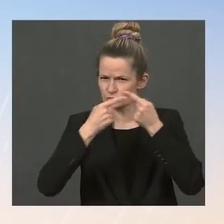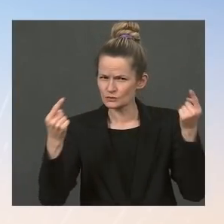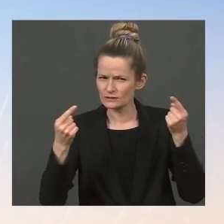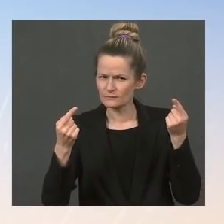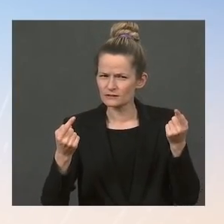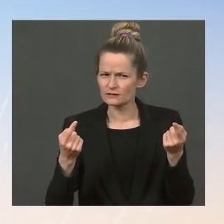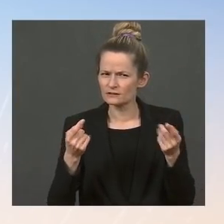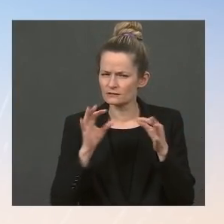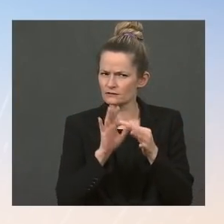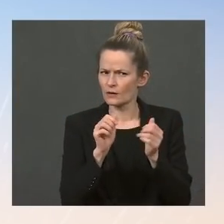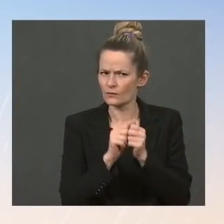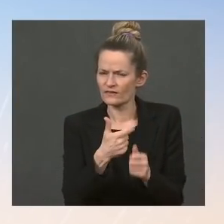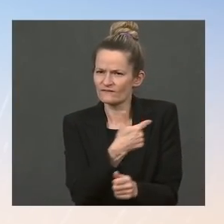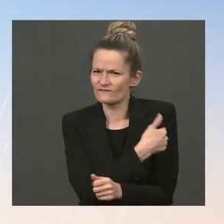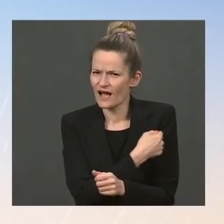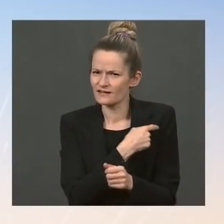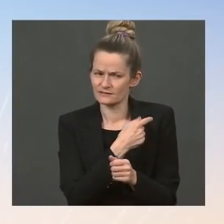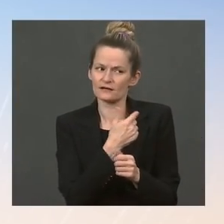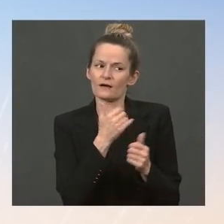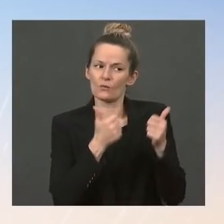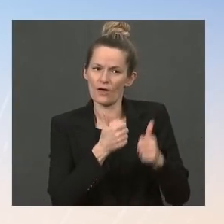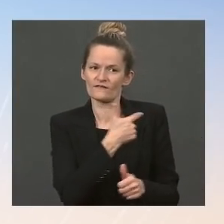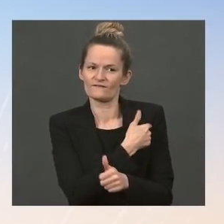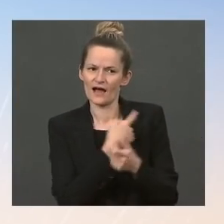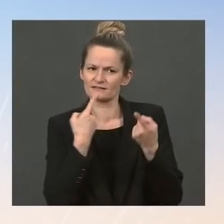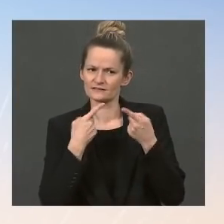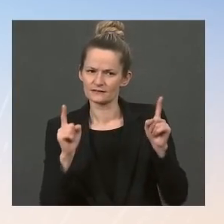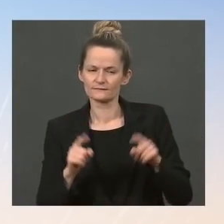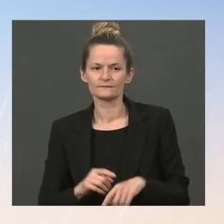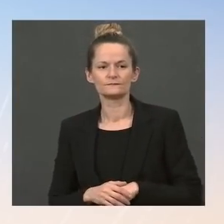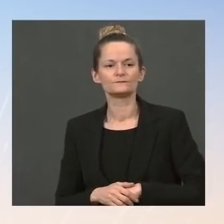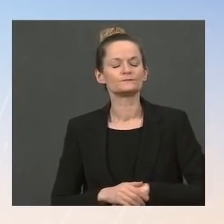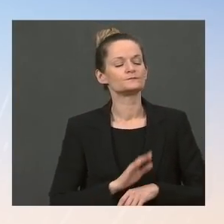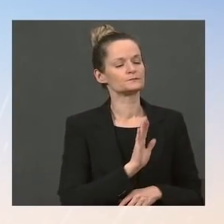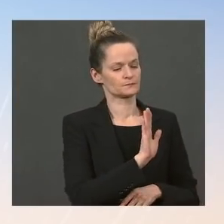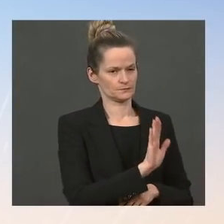and I'll reiterate is that eight of our top medical experts -- health and medical experts,